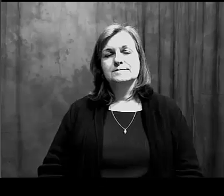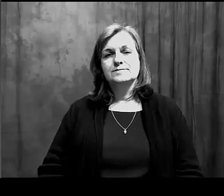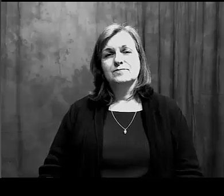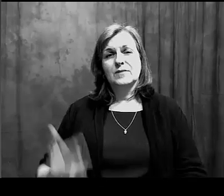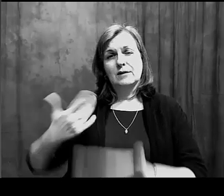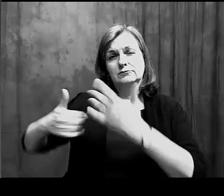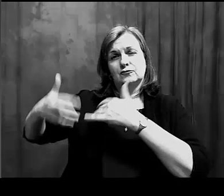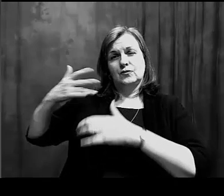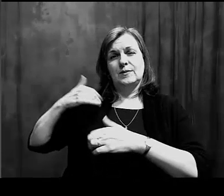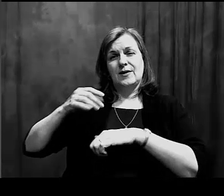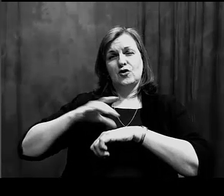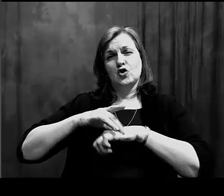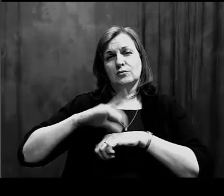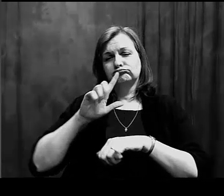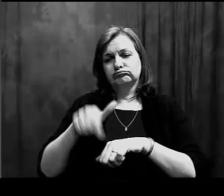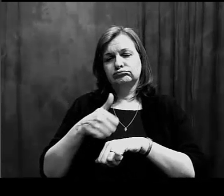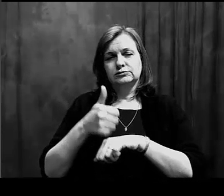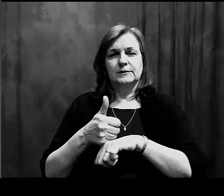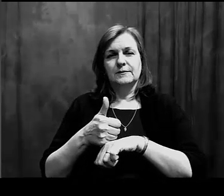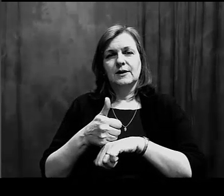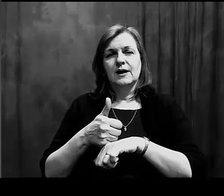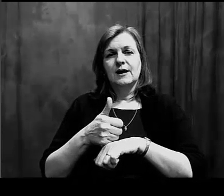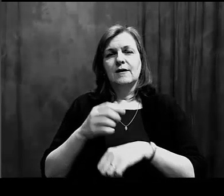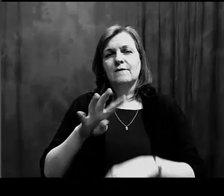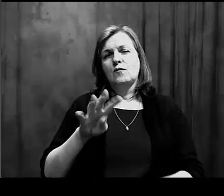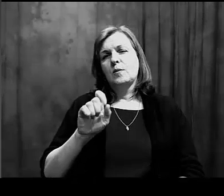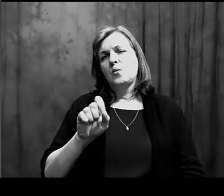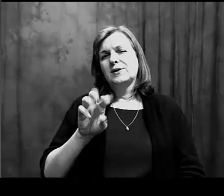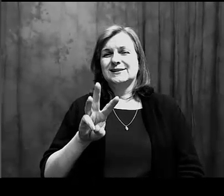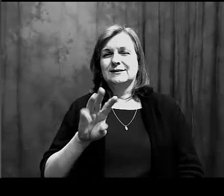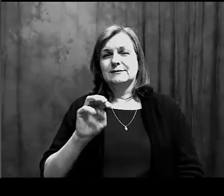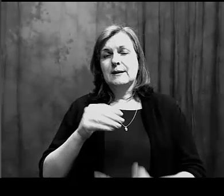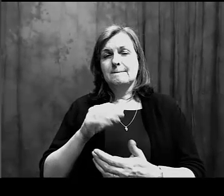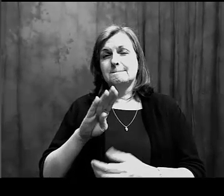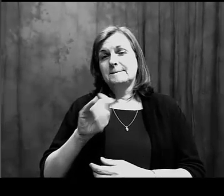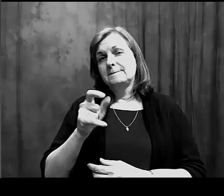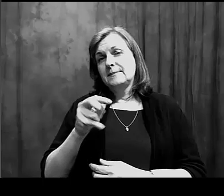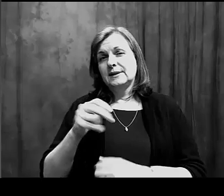the earth formed as we mentioned about 4.6 billion years ago